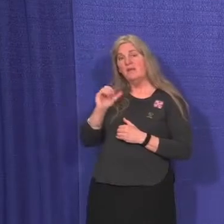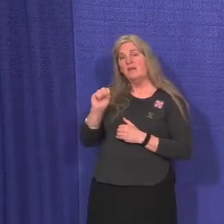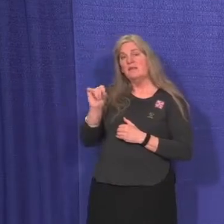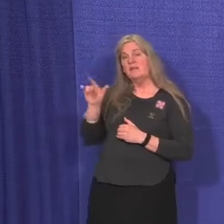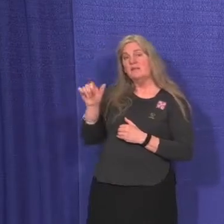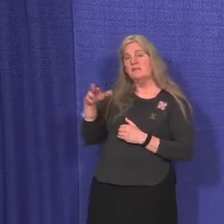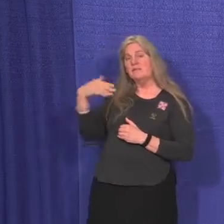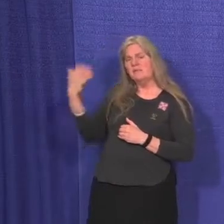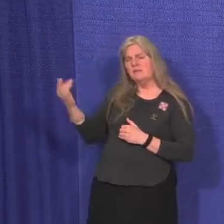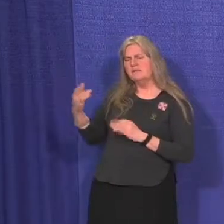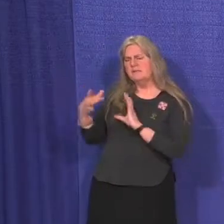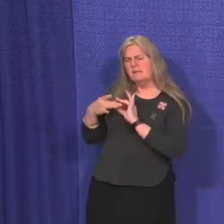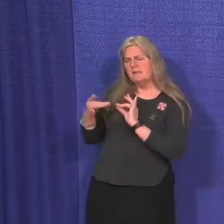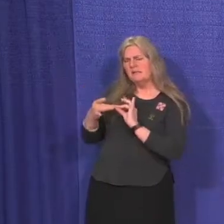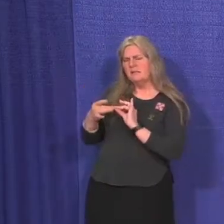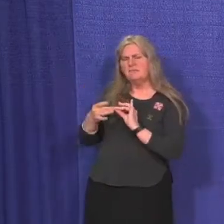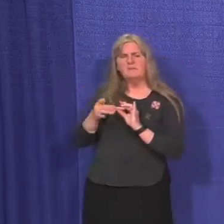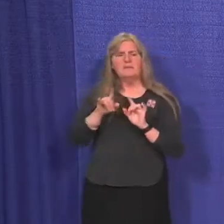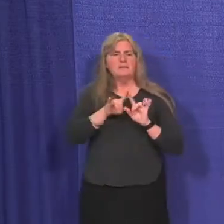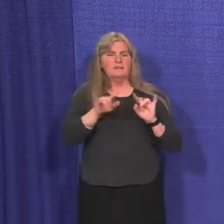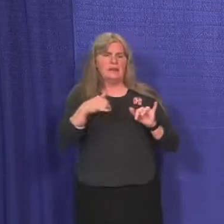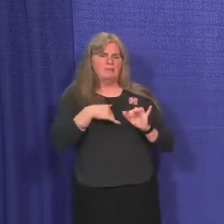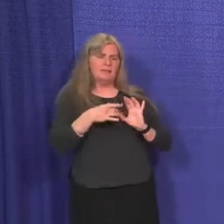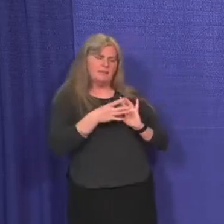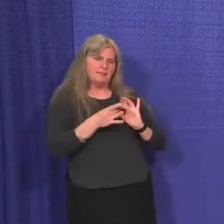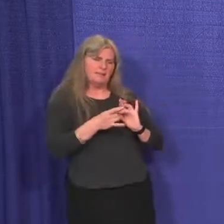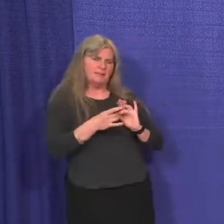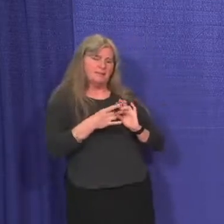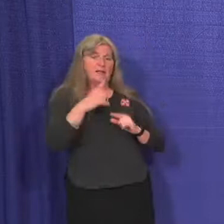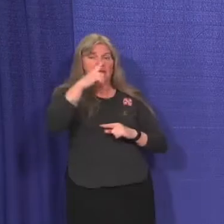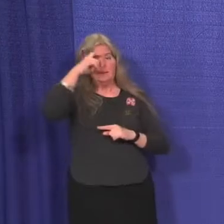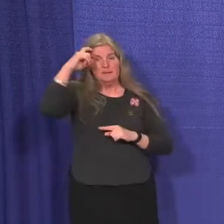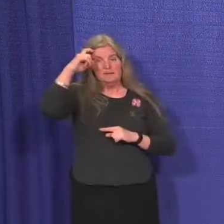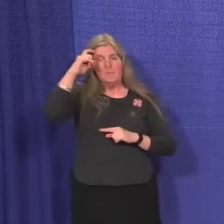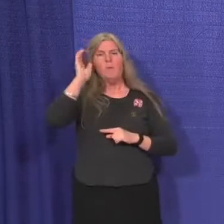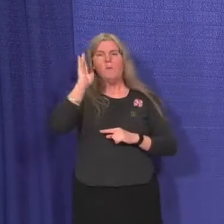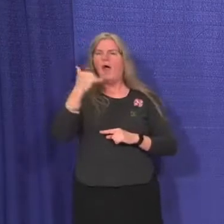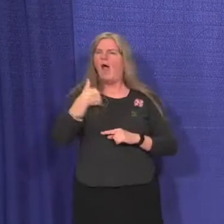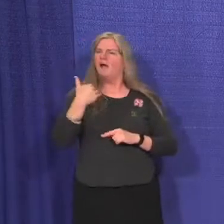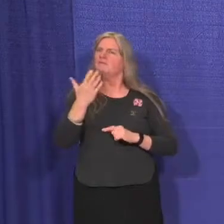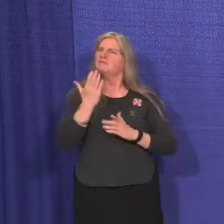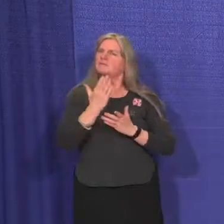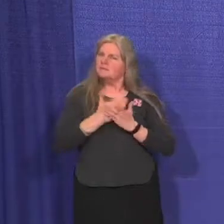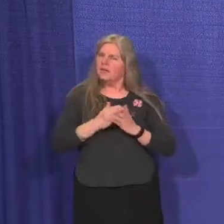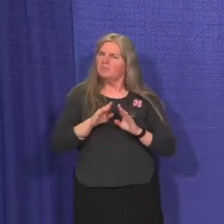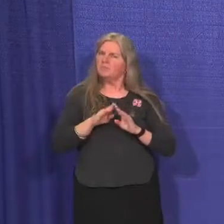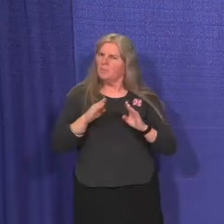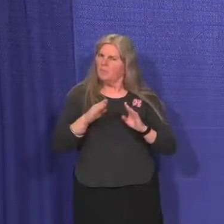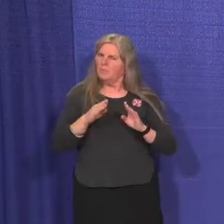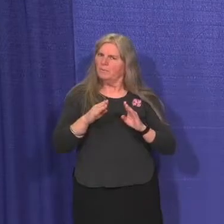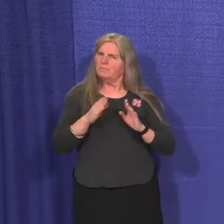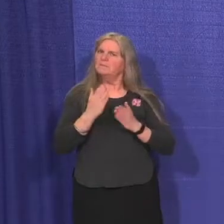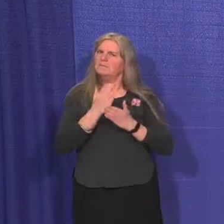vaccinated please get the shot. What is ahead of us as we look